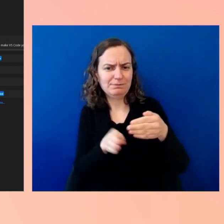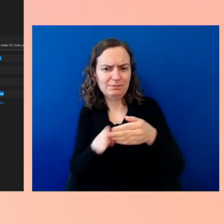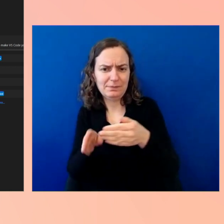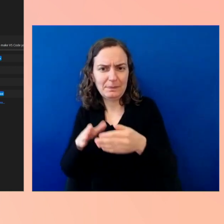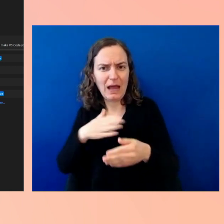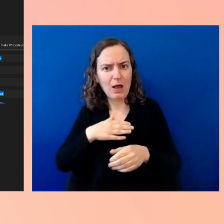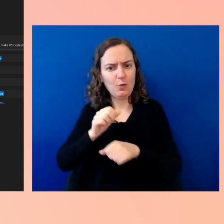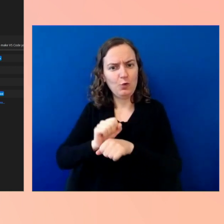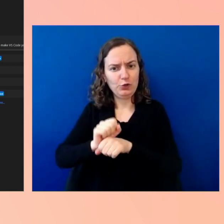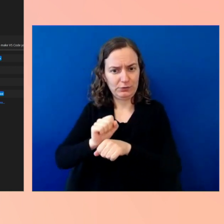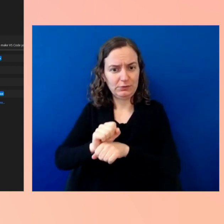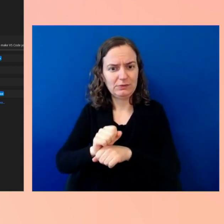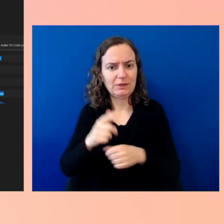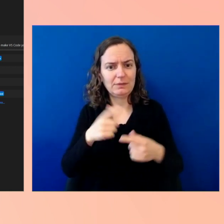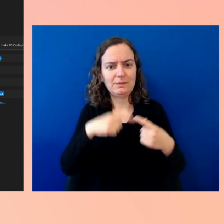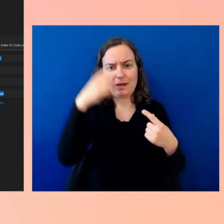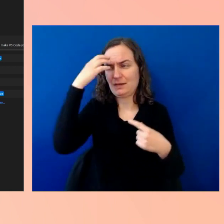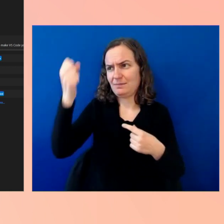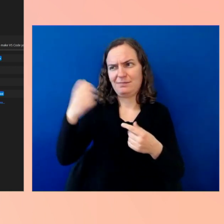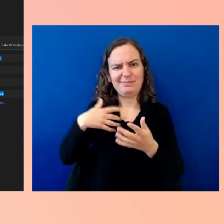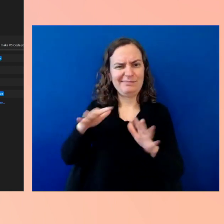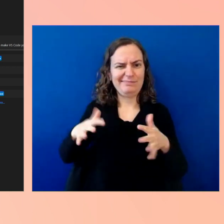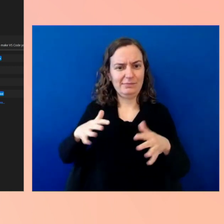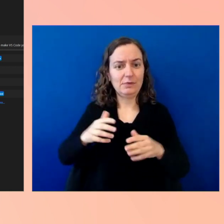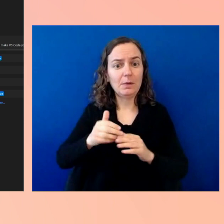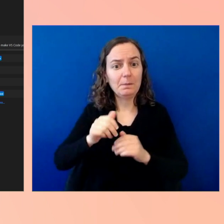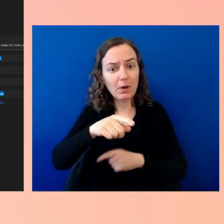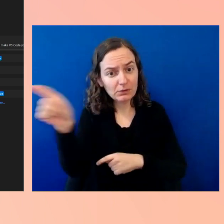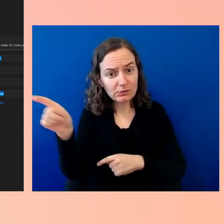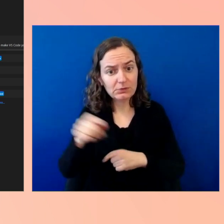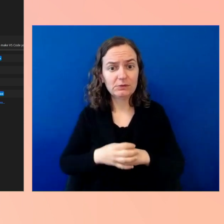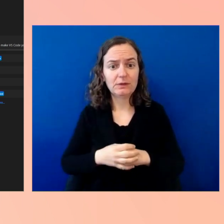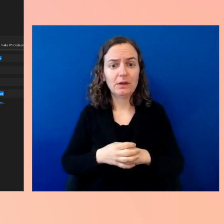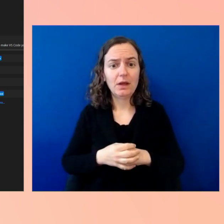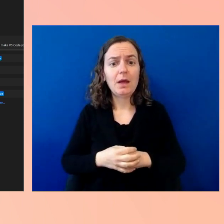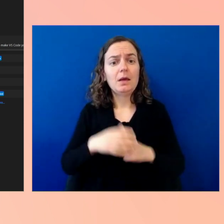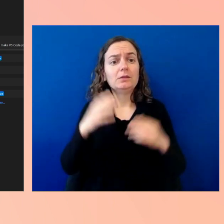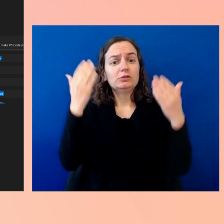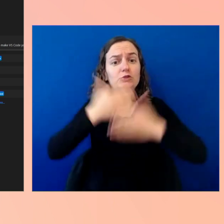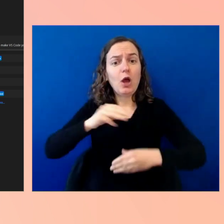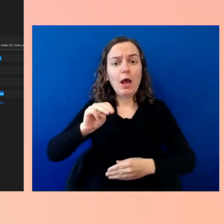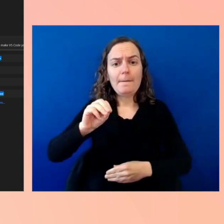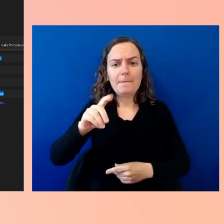Dark Mode to help with eyestrain and IntelliCode, an AI's development extension,